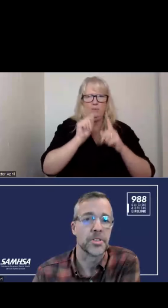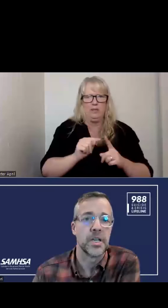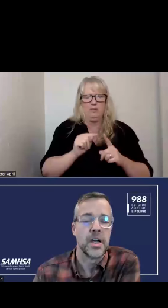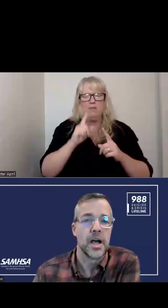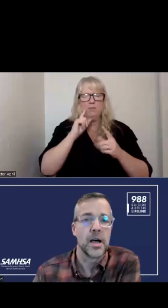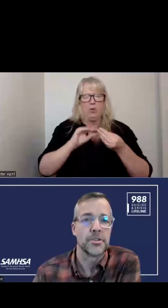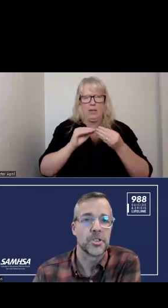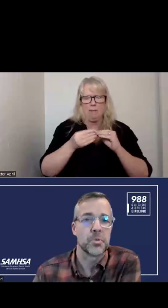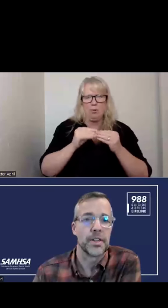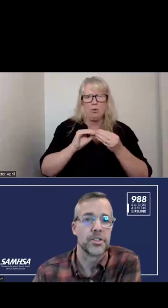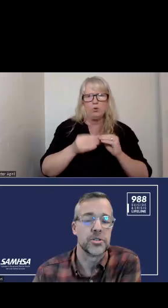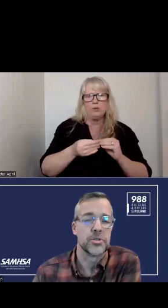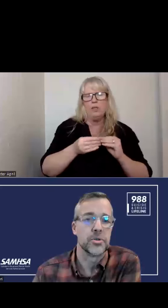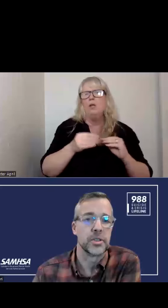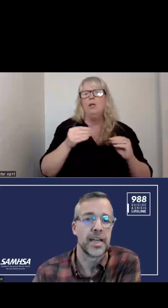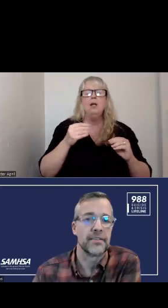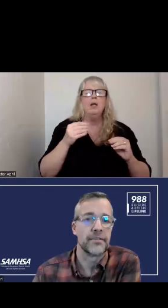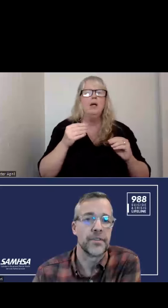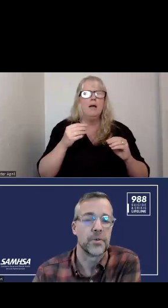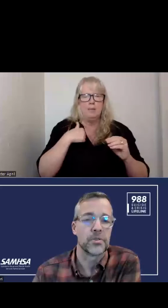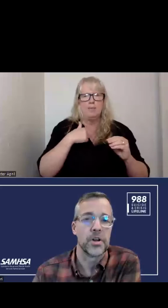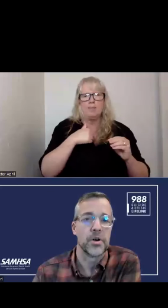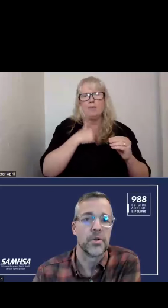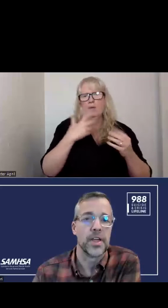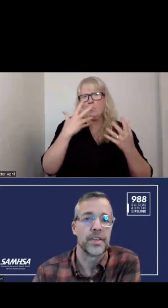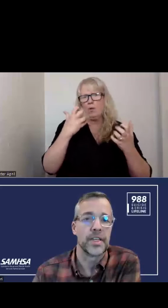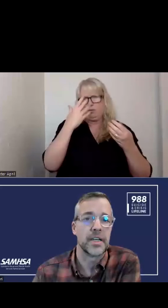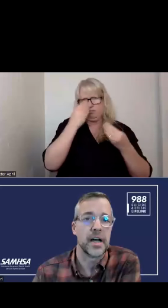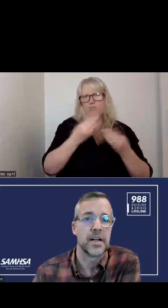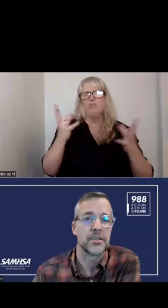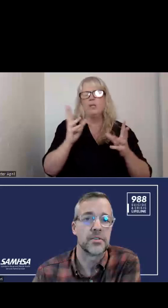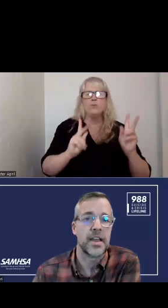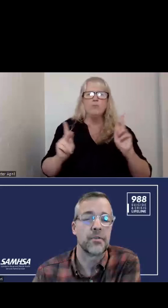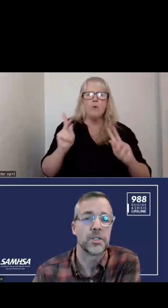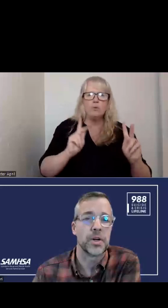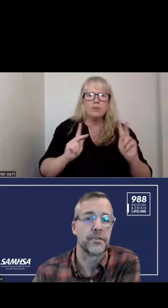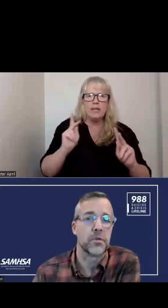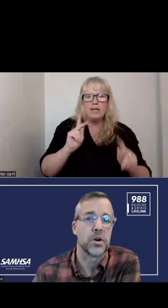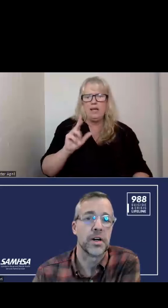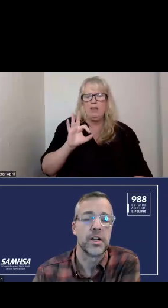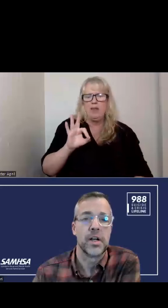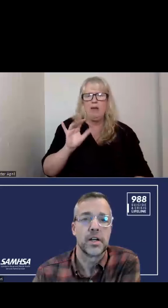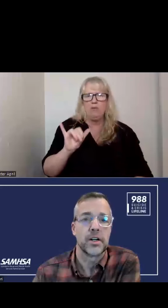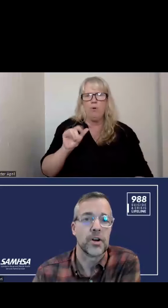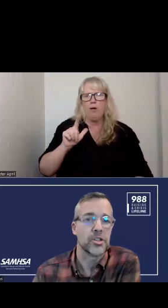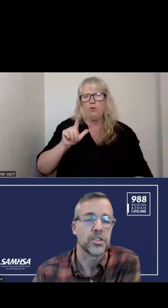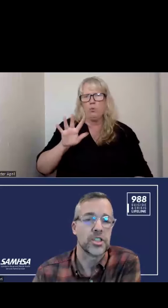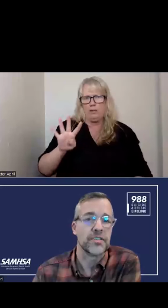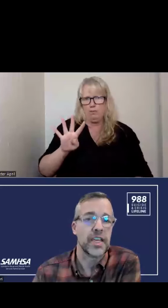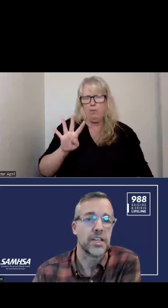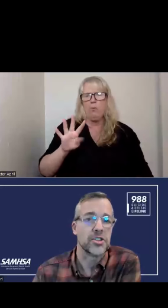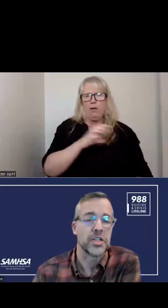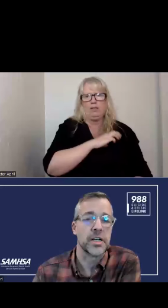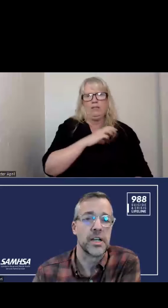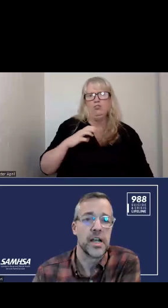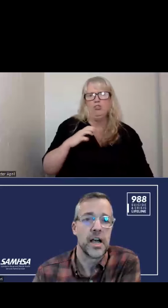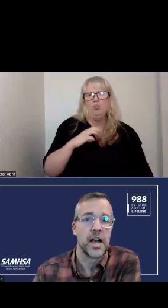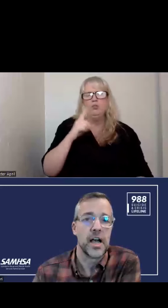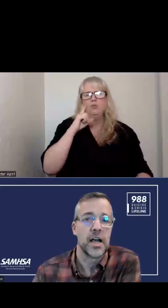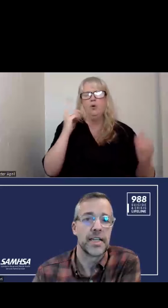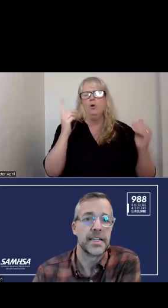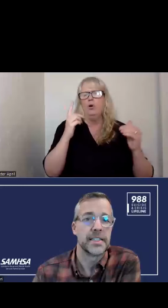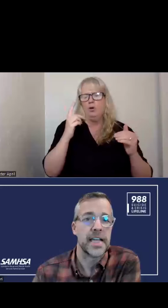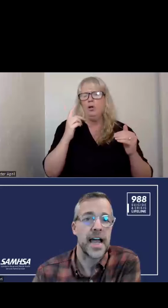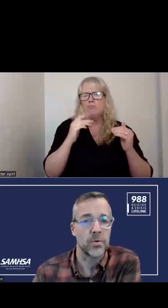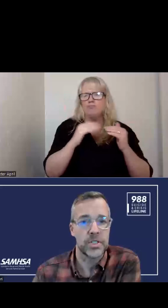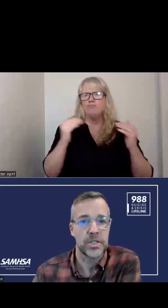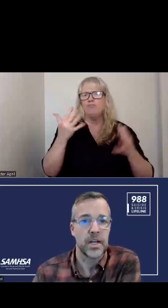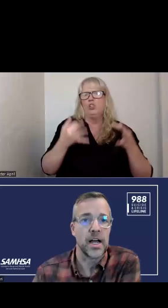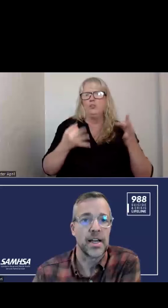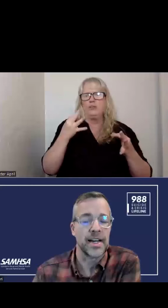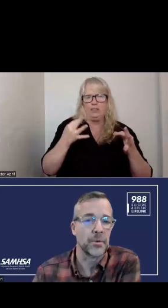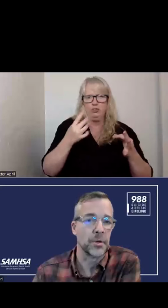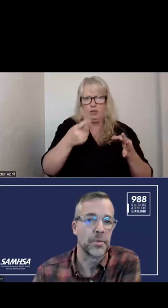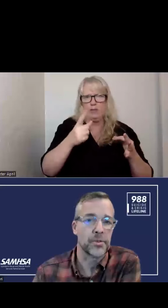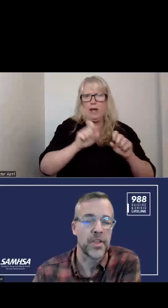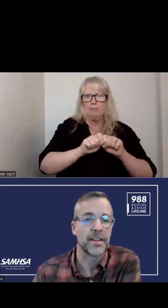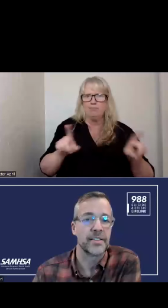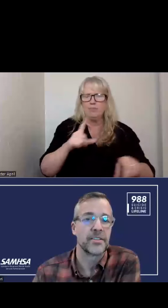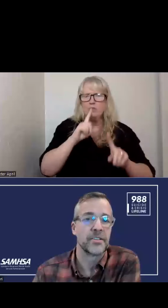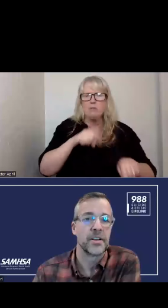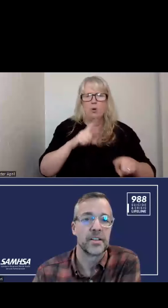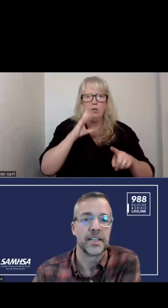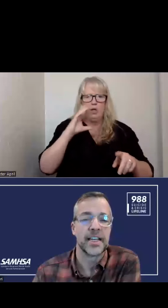BUT THE FY24 JUSTIFICATION IS OUT AND I WILL THROW THE LINK